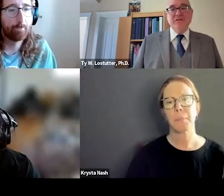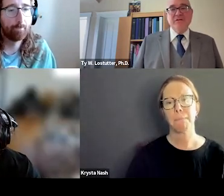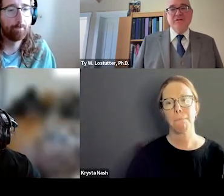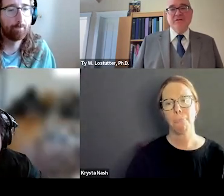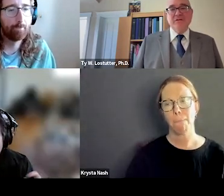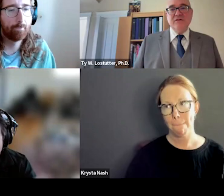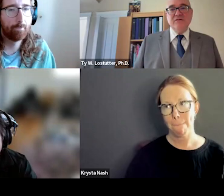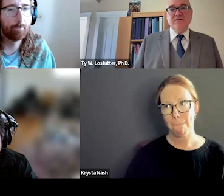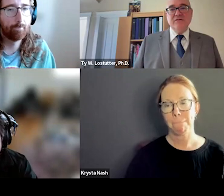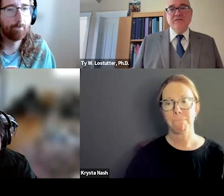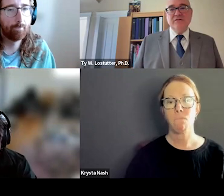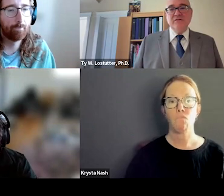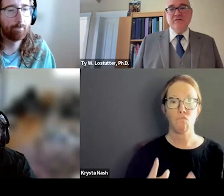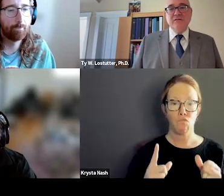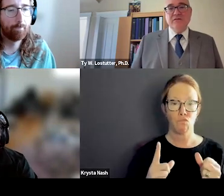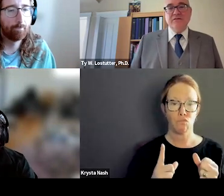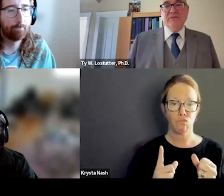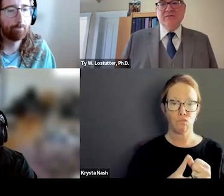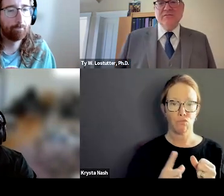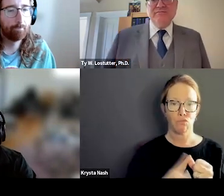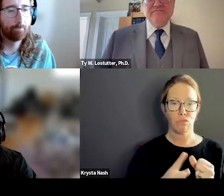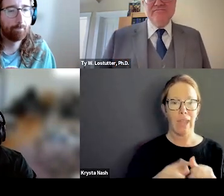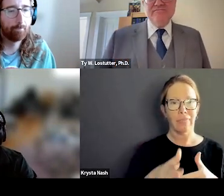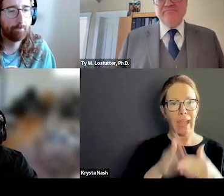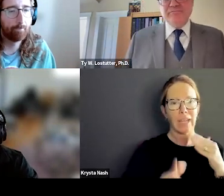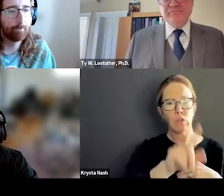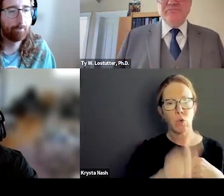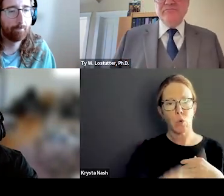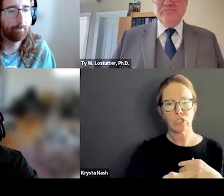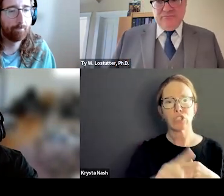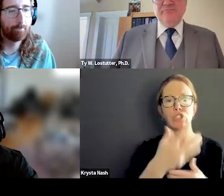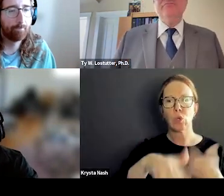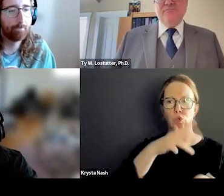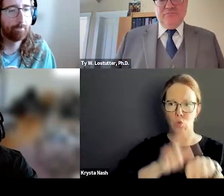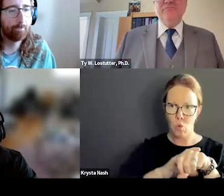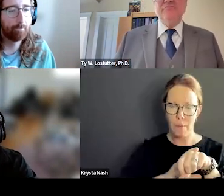So first I want to tag on the end of your question about social norming, and norming.